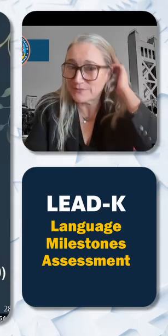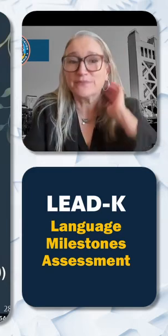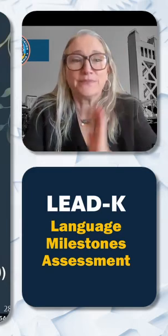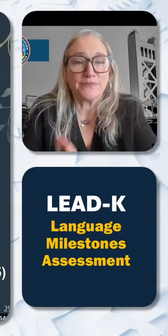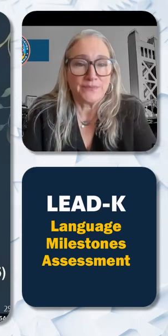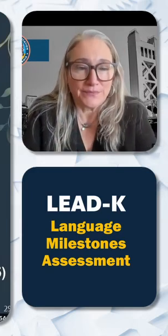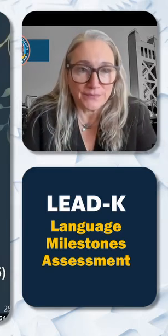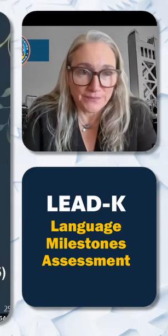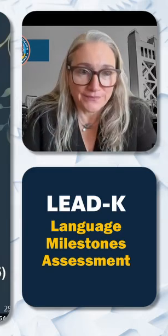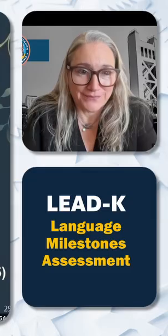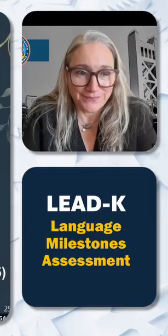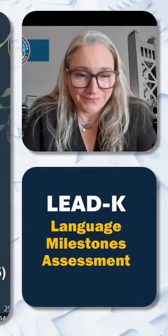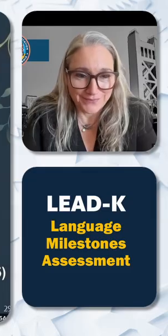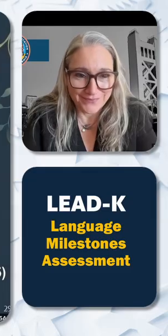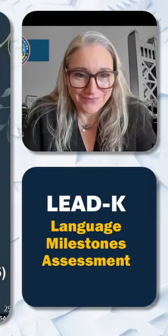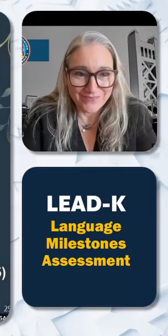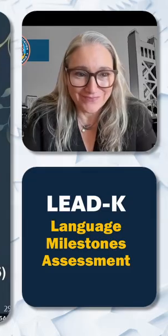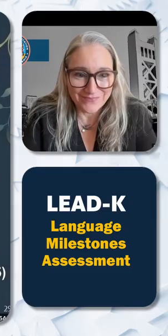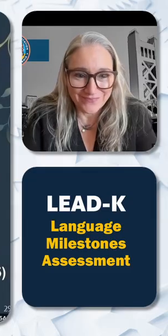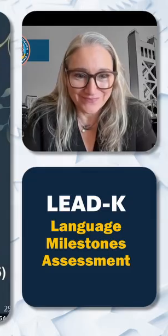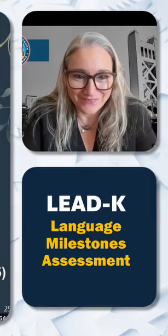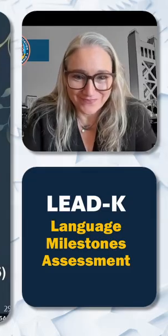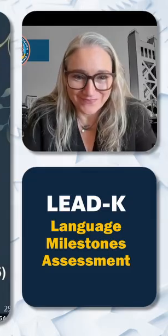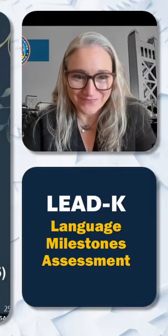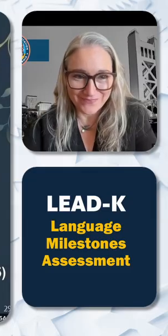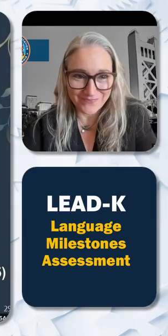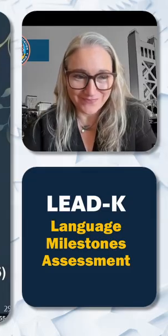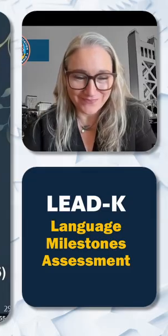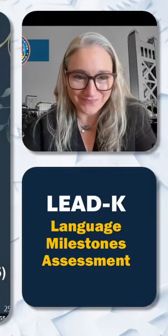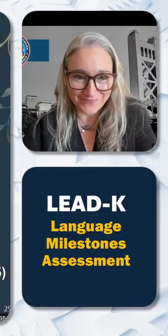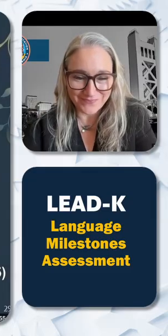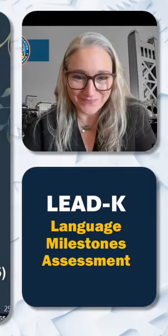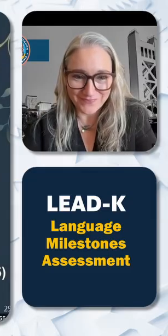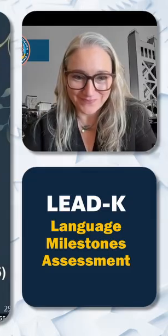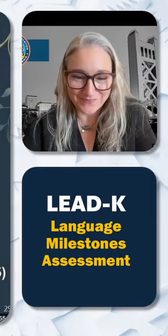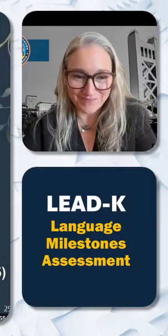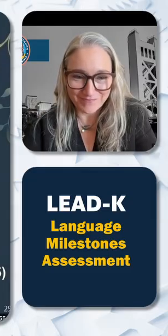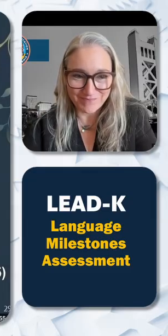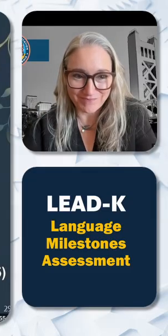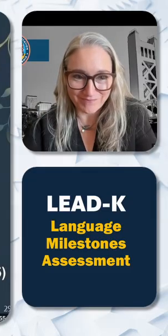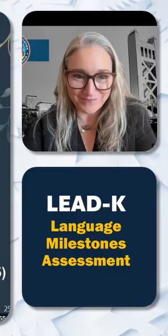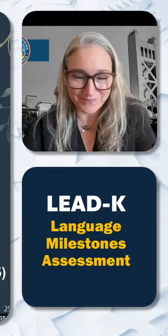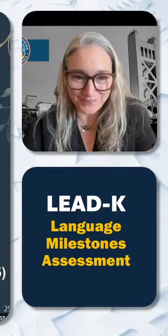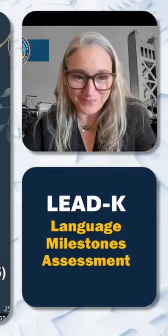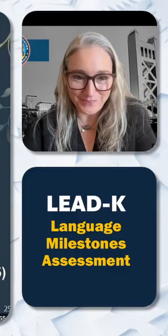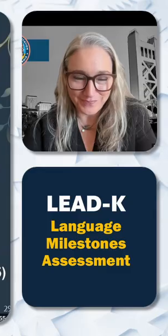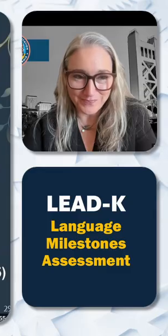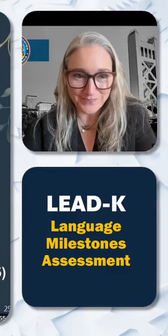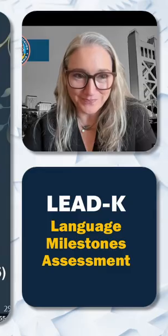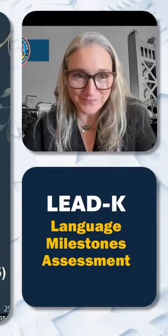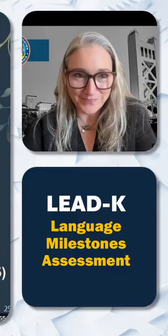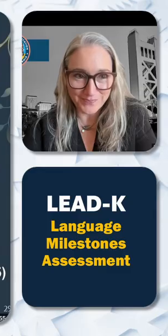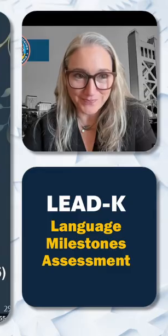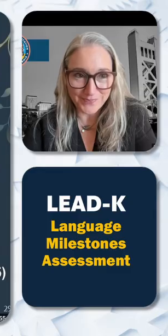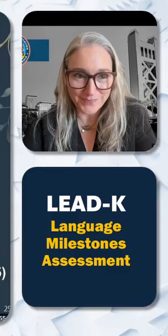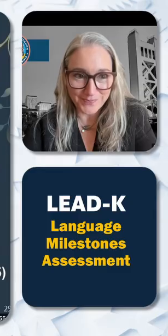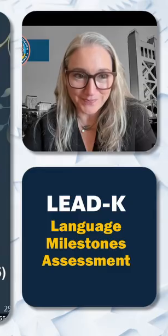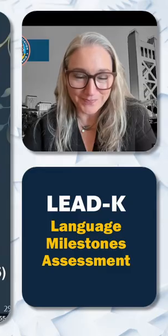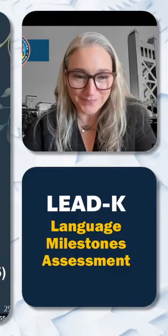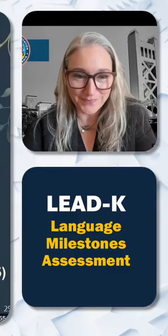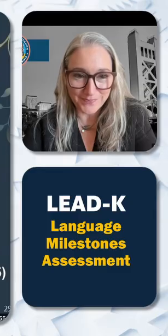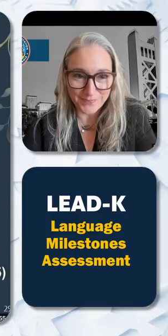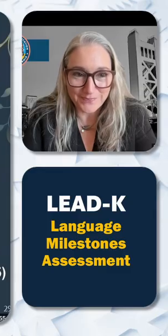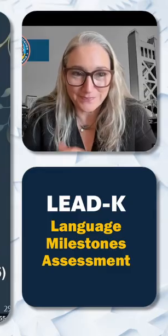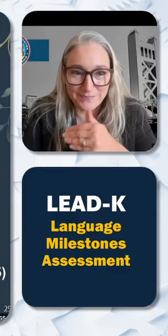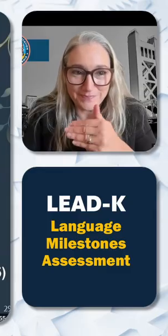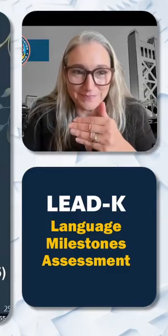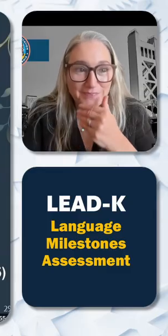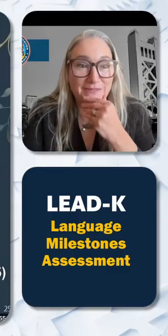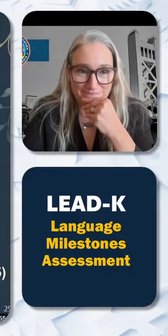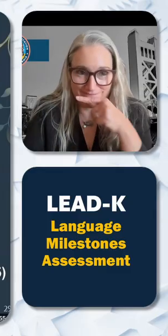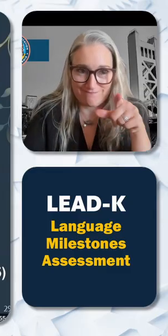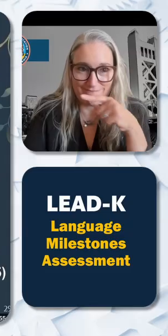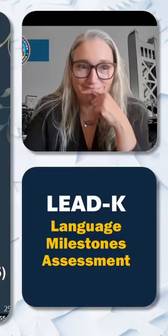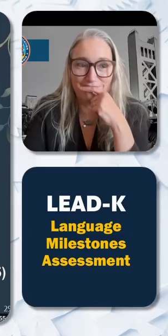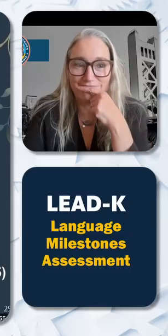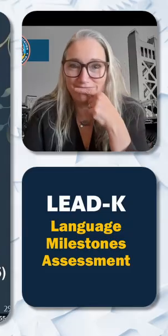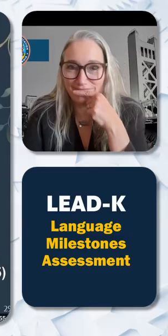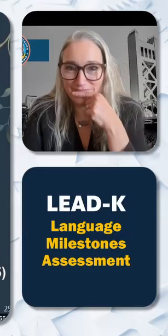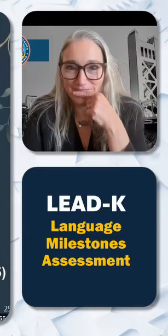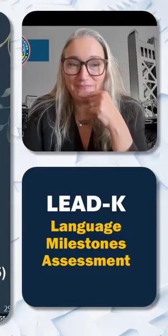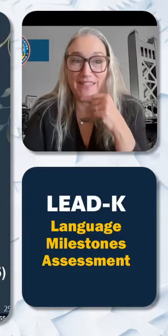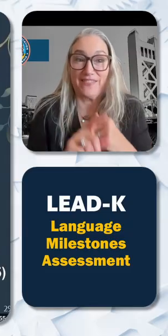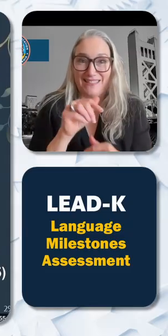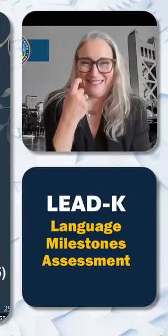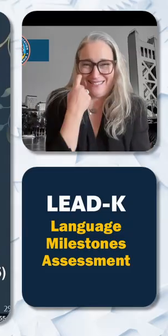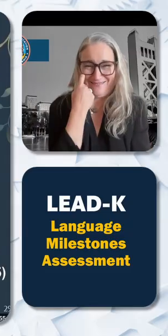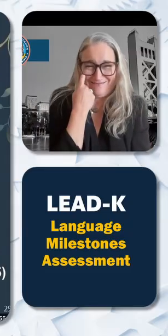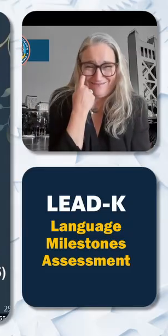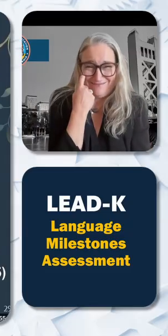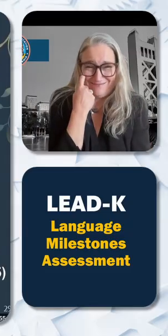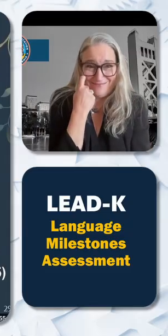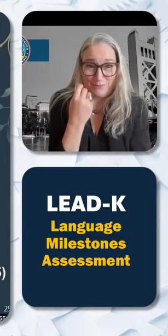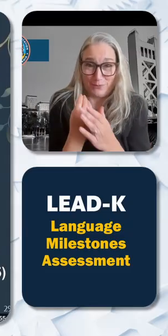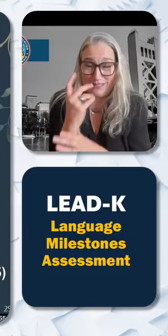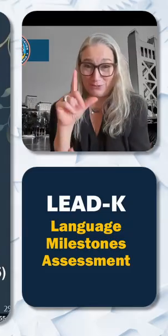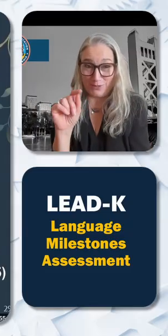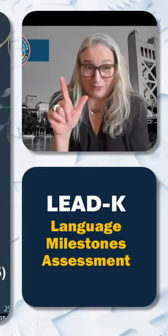ensure the same services follow the child, please.